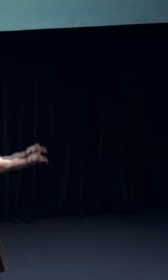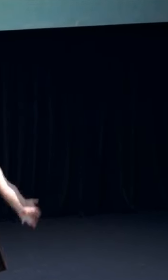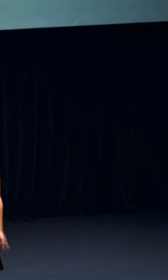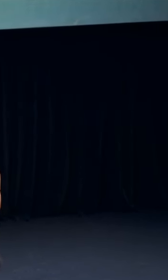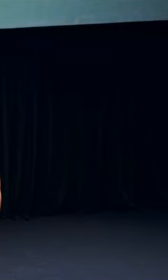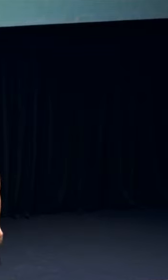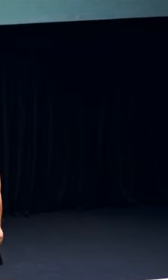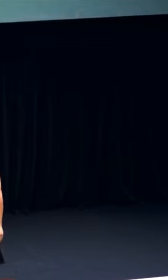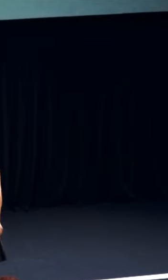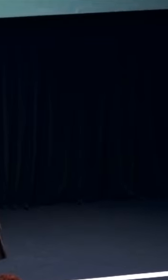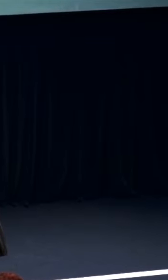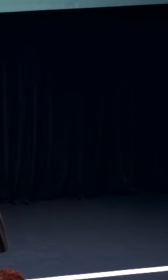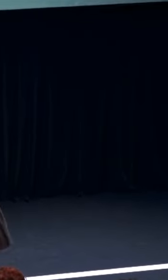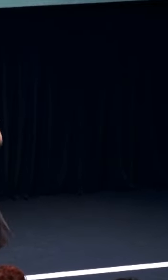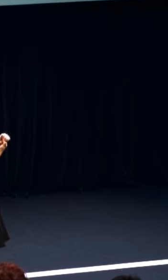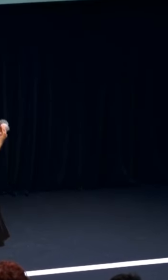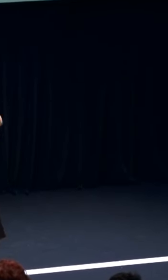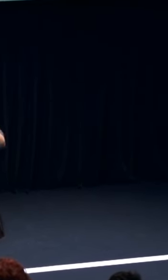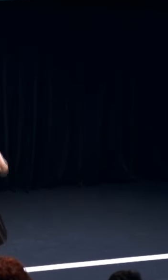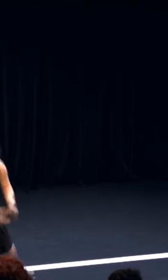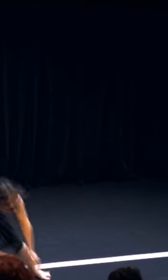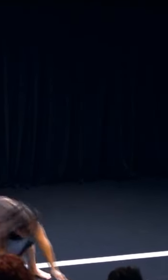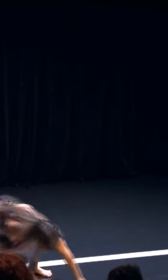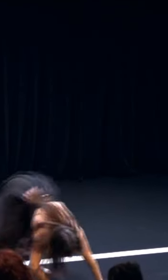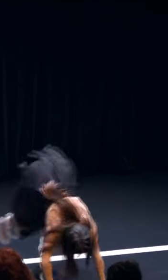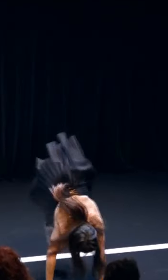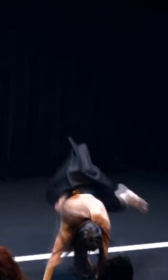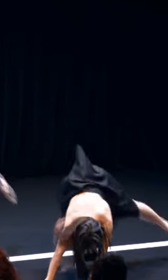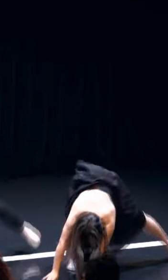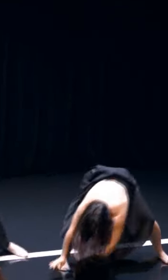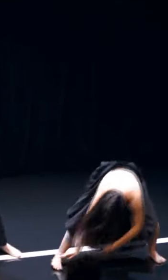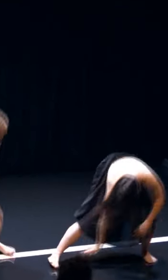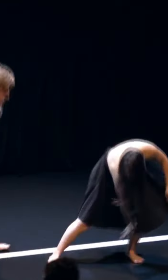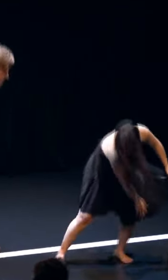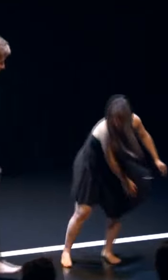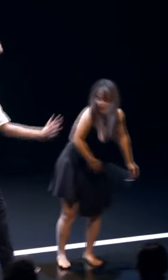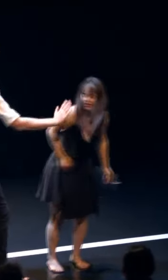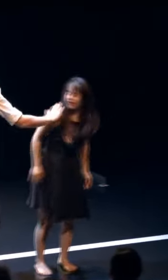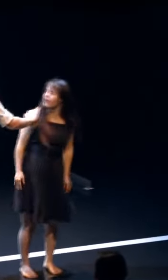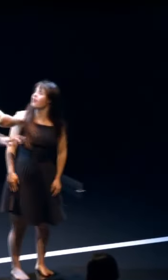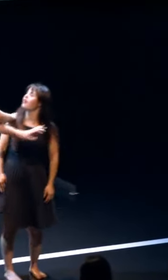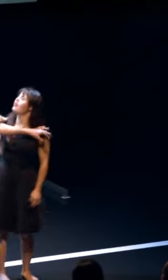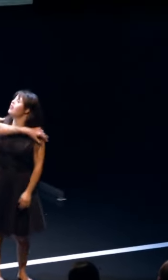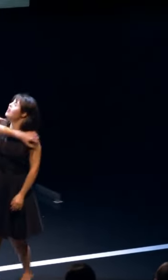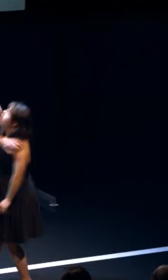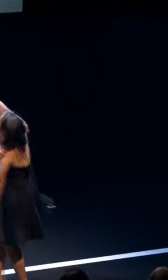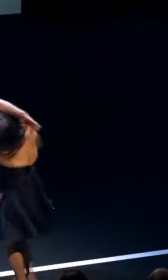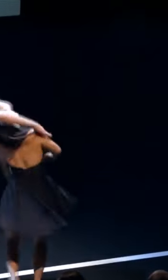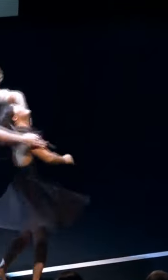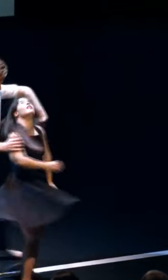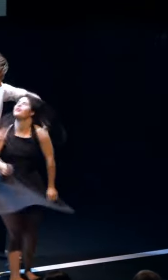# But you're free.